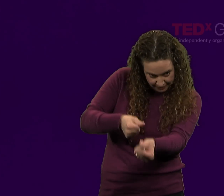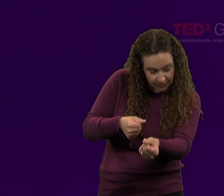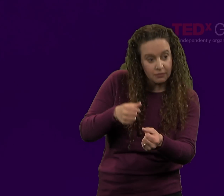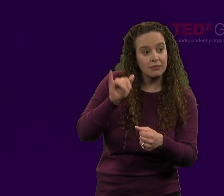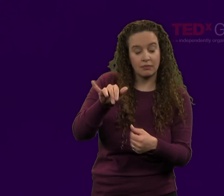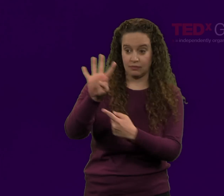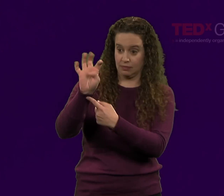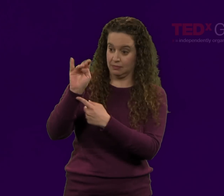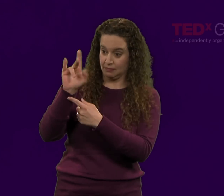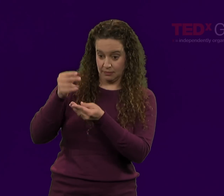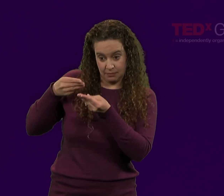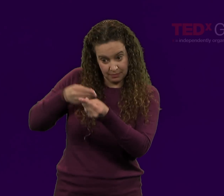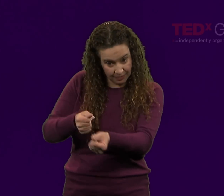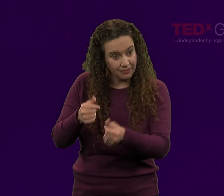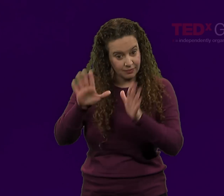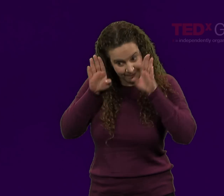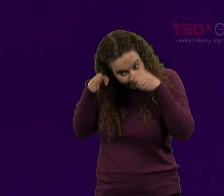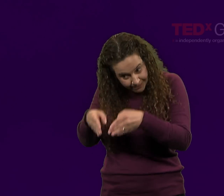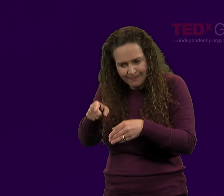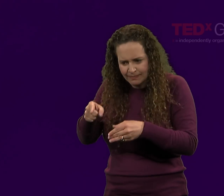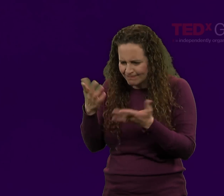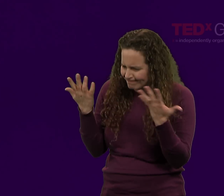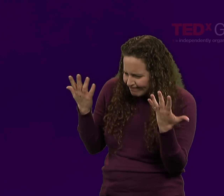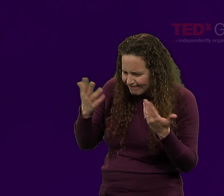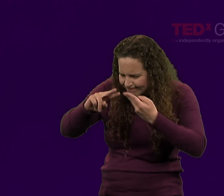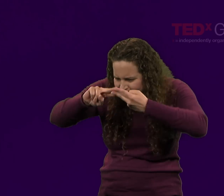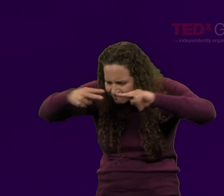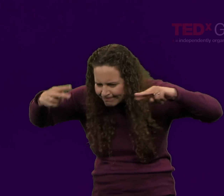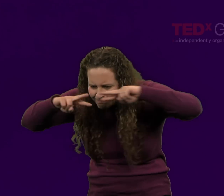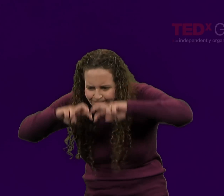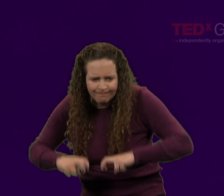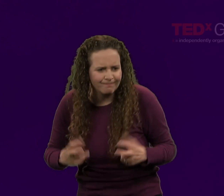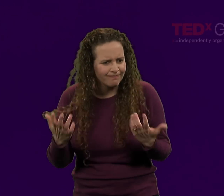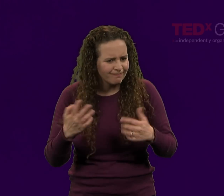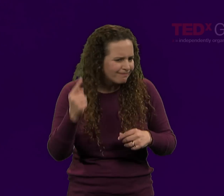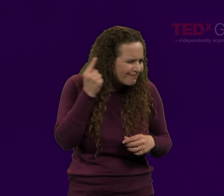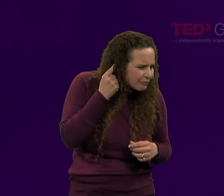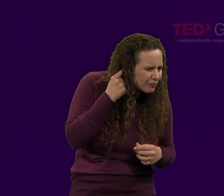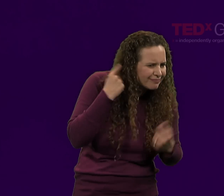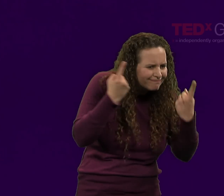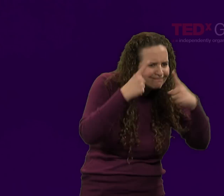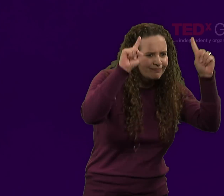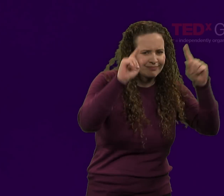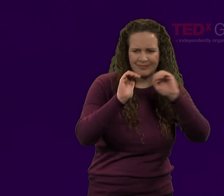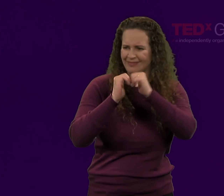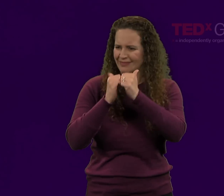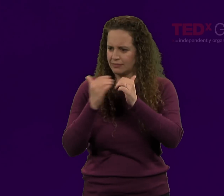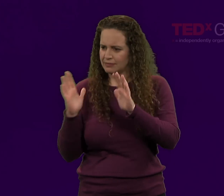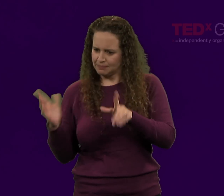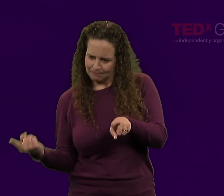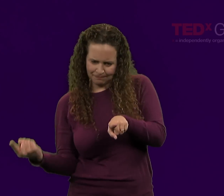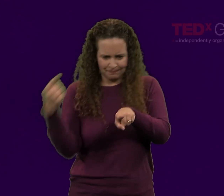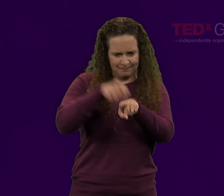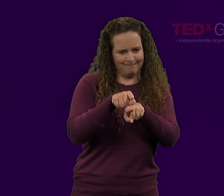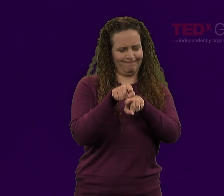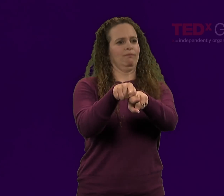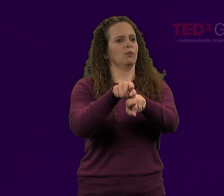400 million dollars having been spent on fixing genetic deafness and looking at various auditory and neurological ways to restore people